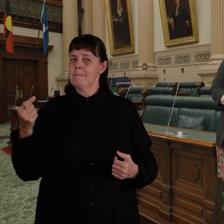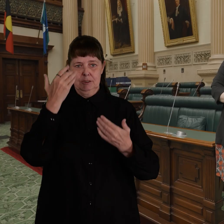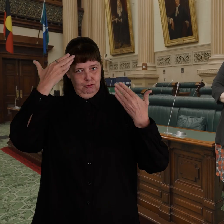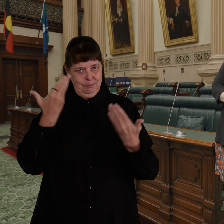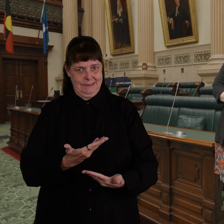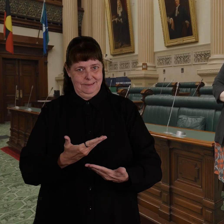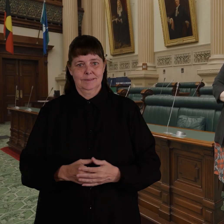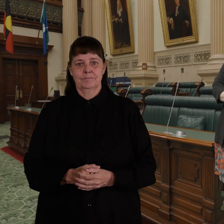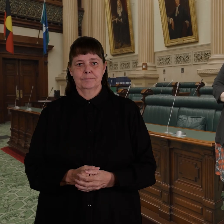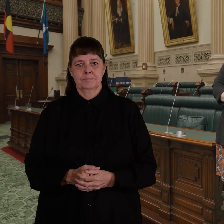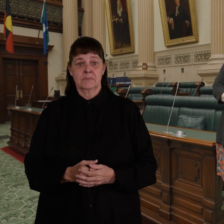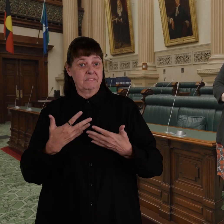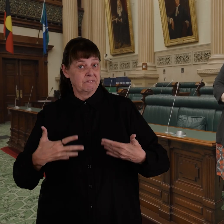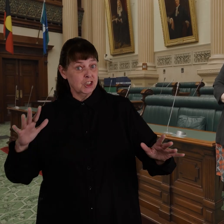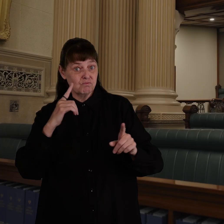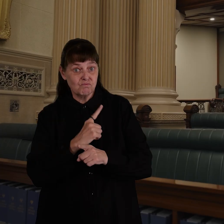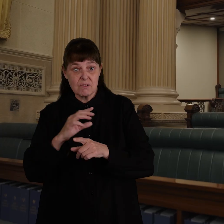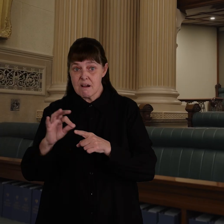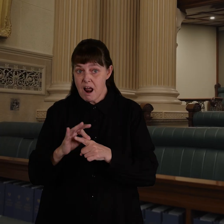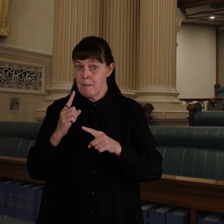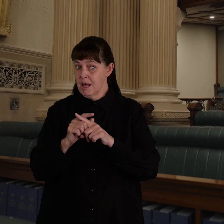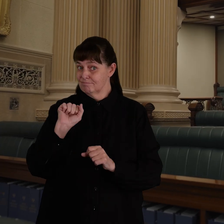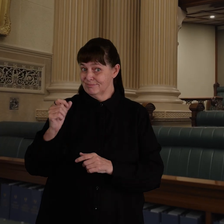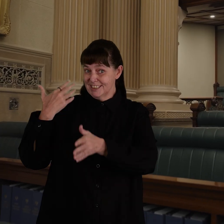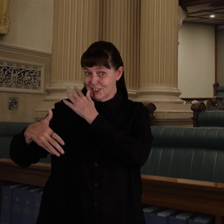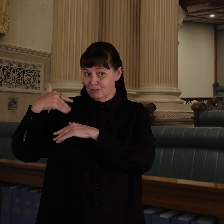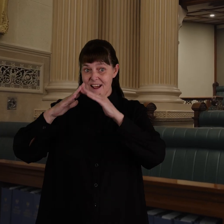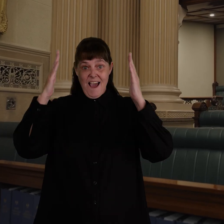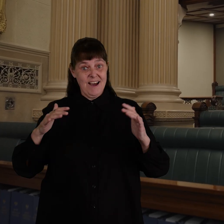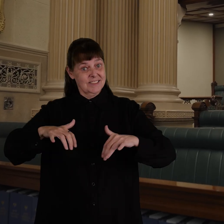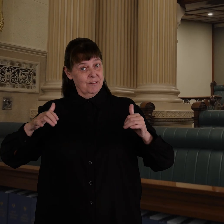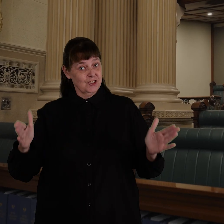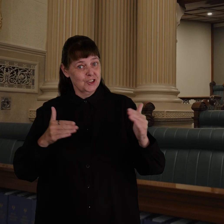each other while we're debating. We've just spoken about the color and the history of our